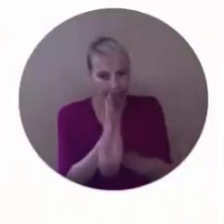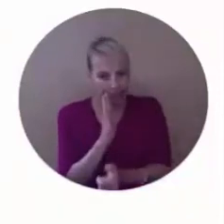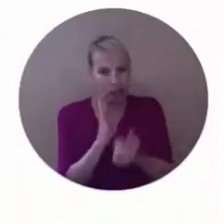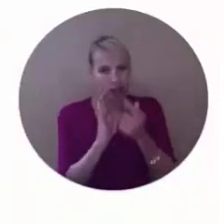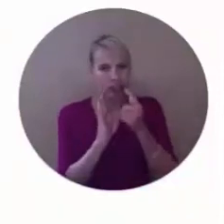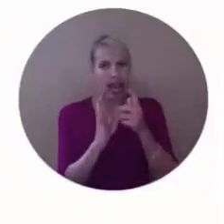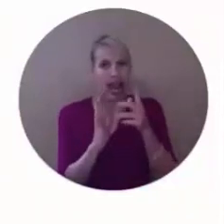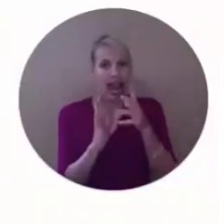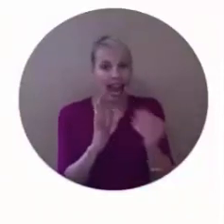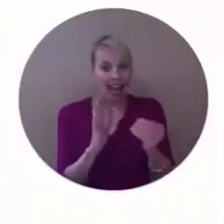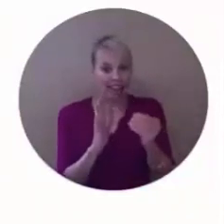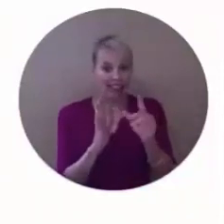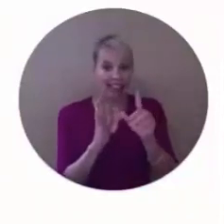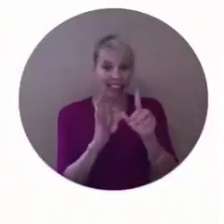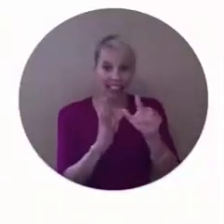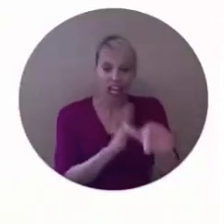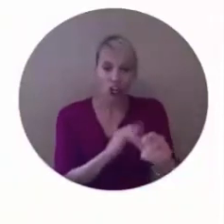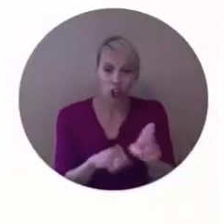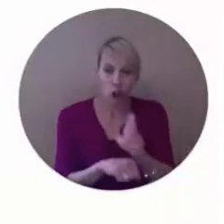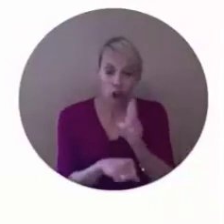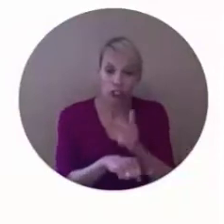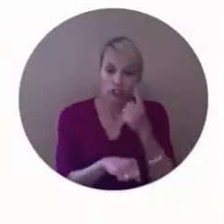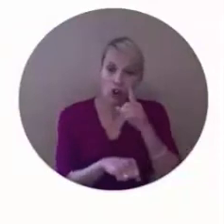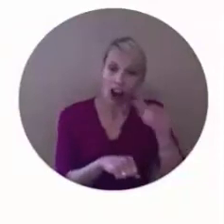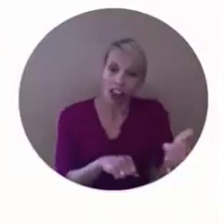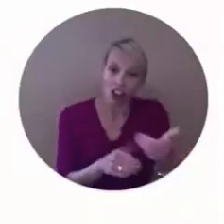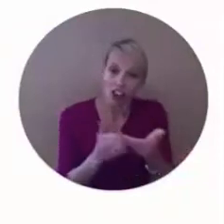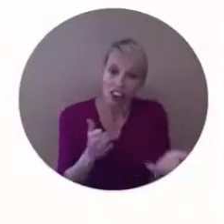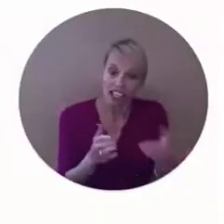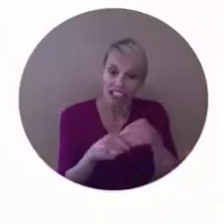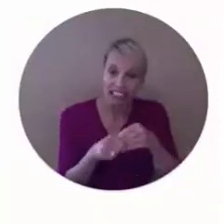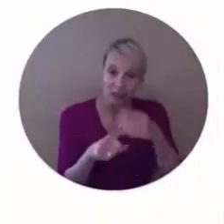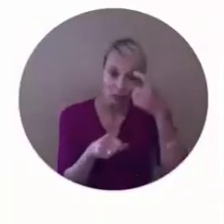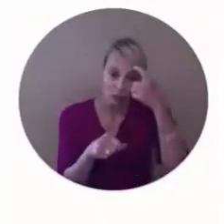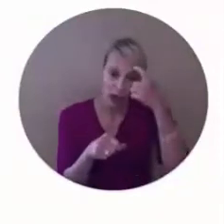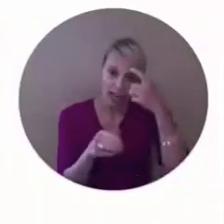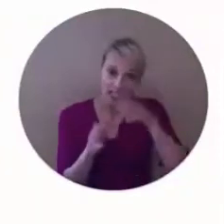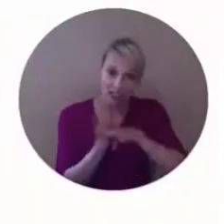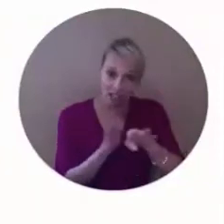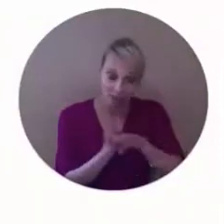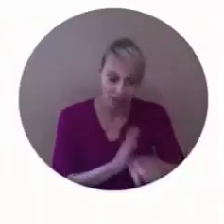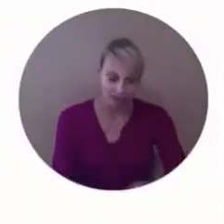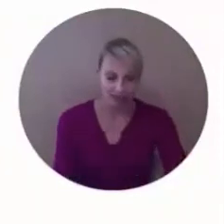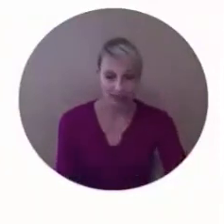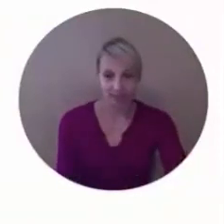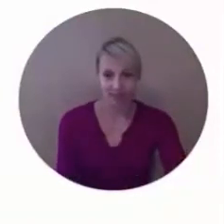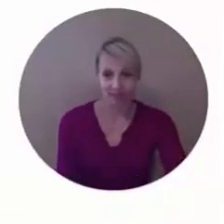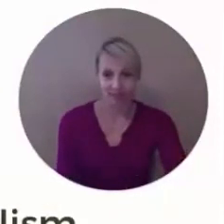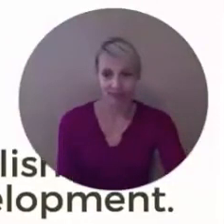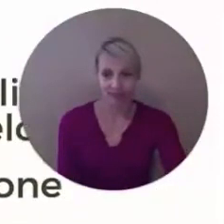are certain cognitive advantages that can be later used for other things in brain development.